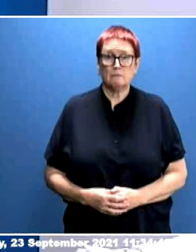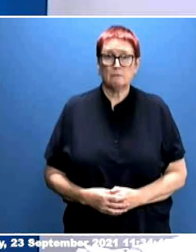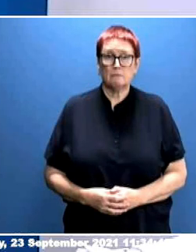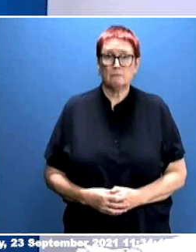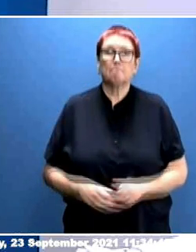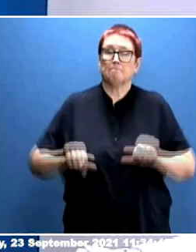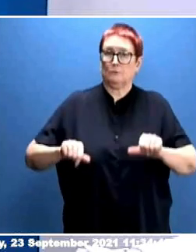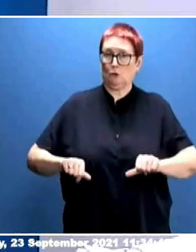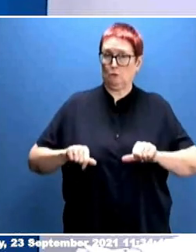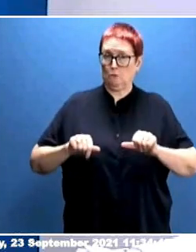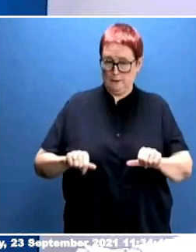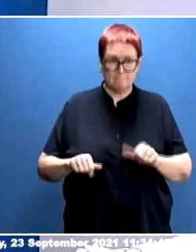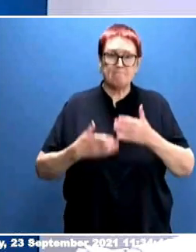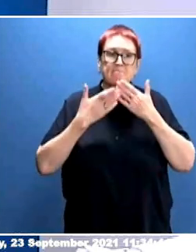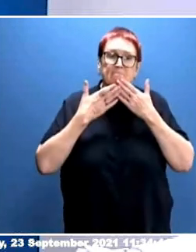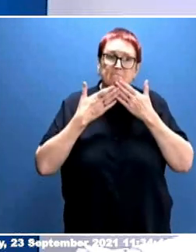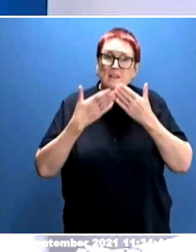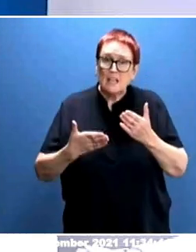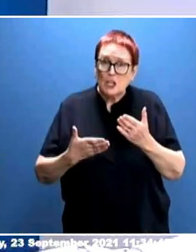That being the case, thank you very much, Dr Thompson,